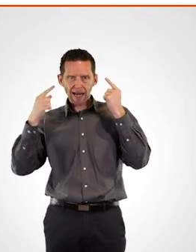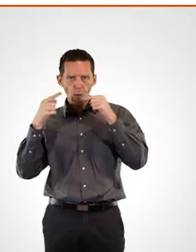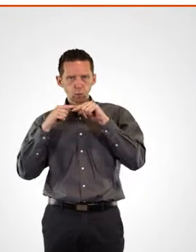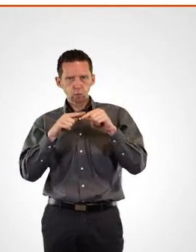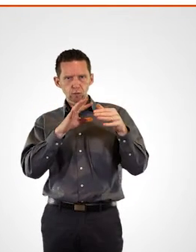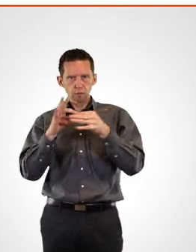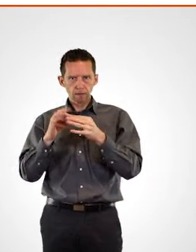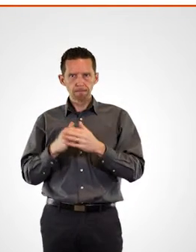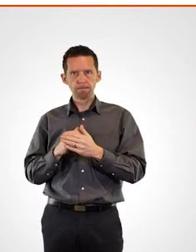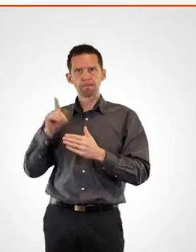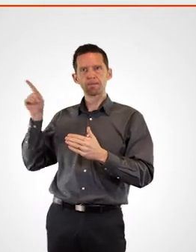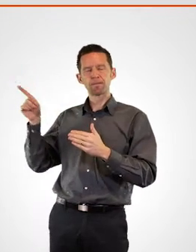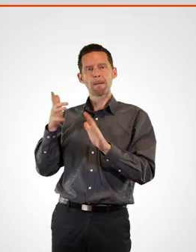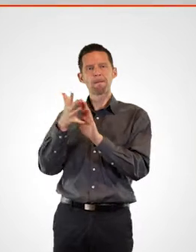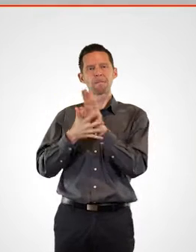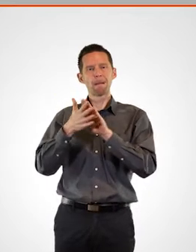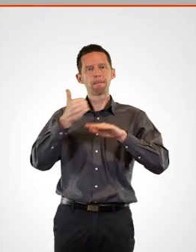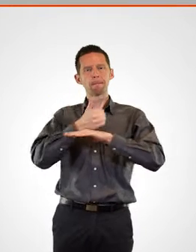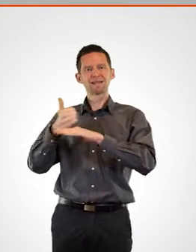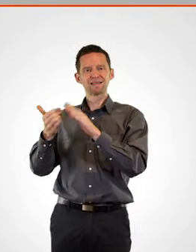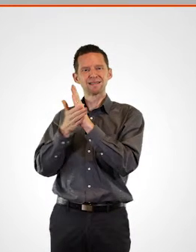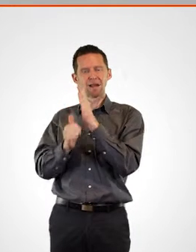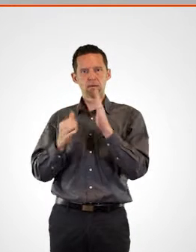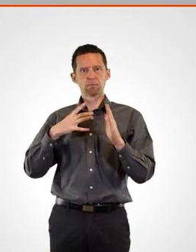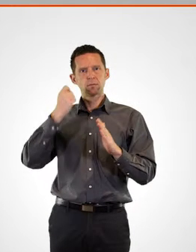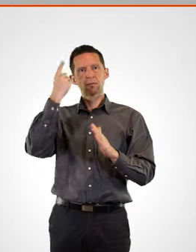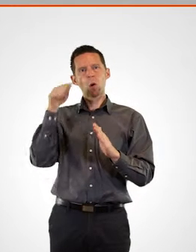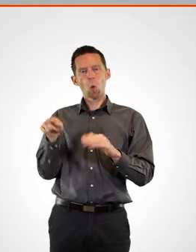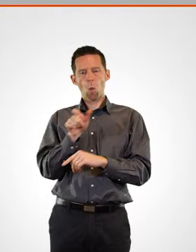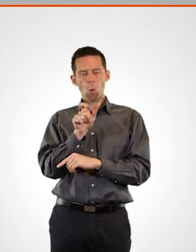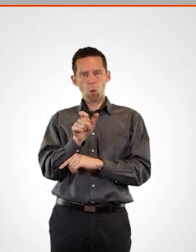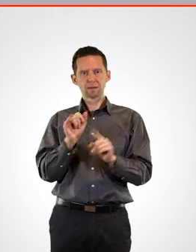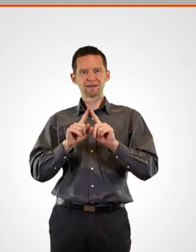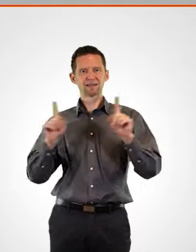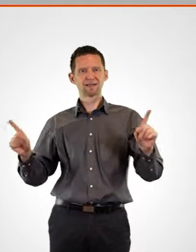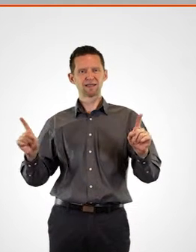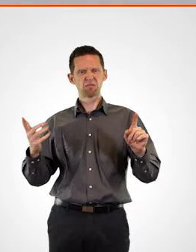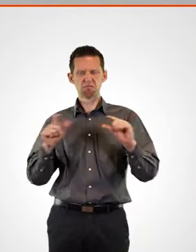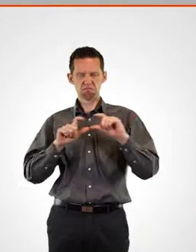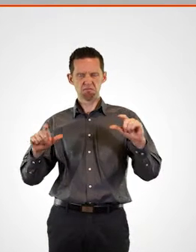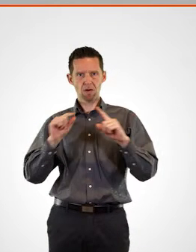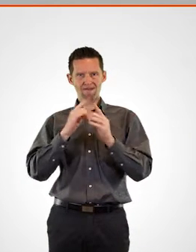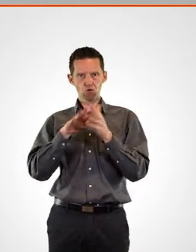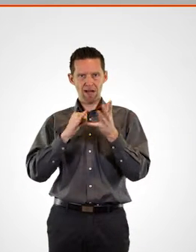For meaning-based skills these are the skills that are needed to understand at the word and the sentence or phrase